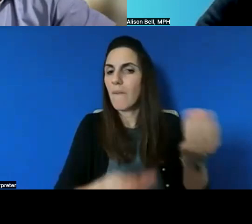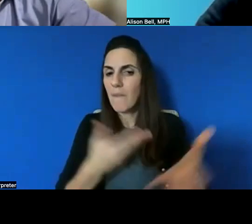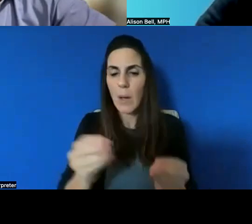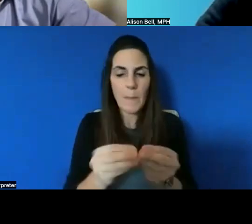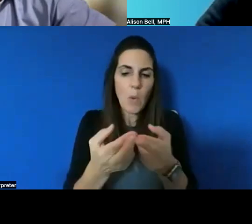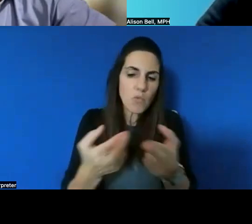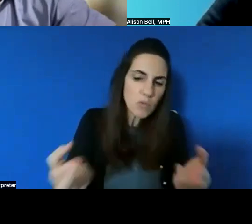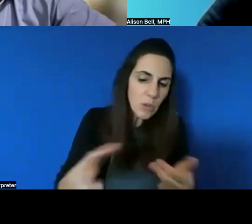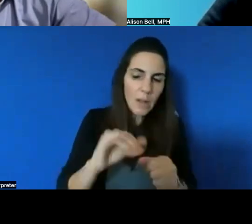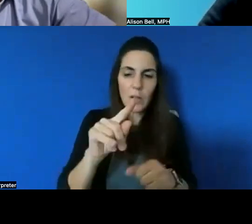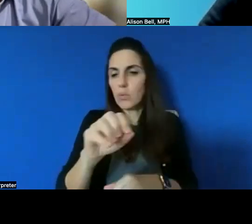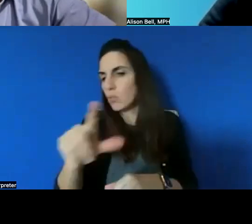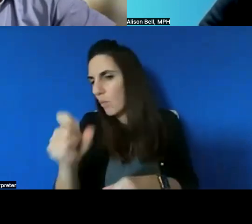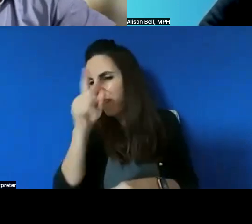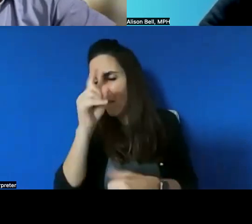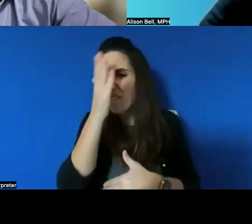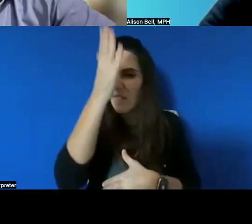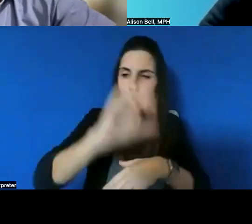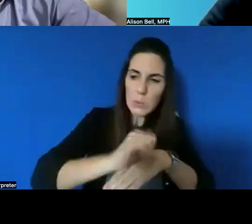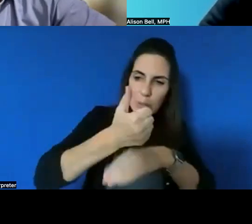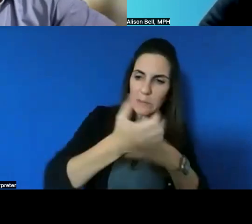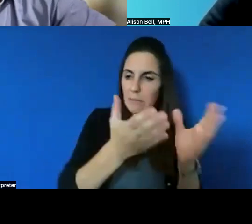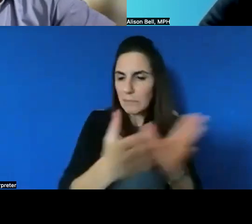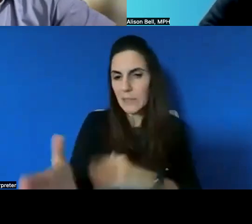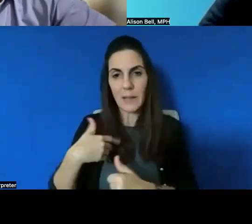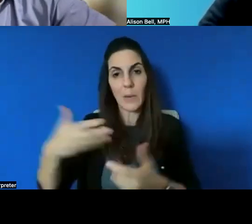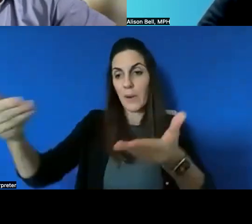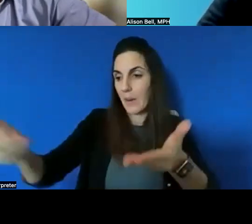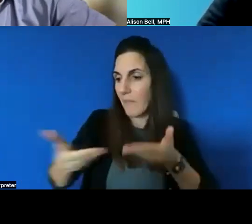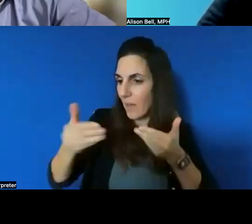so thank you all and I'm going to go ahead and invite Allison and Greg uh to go ahead